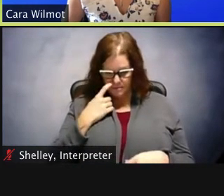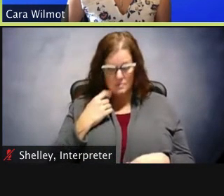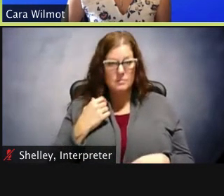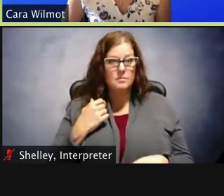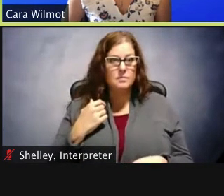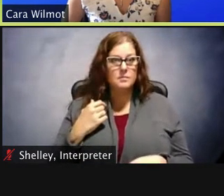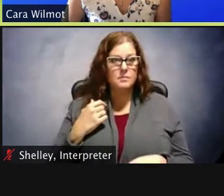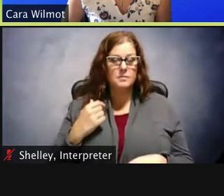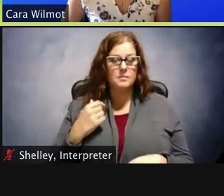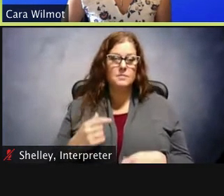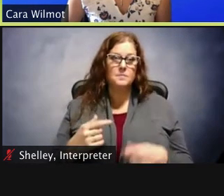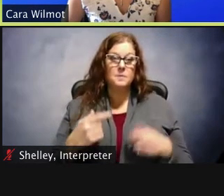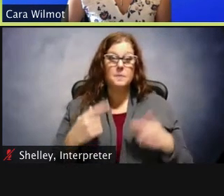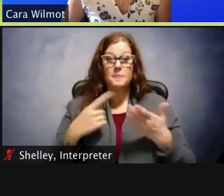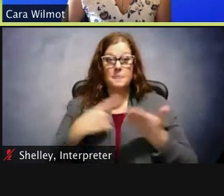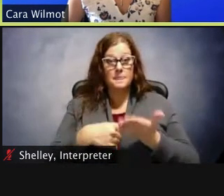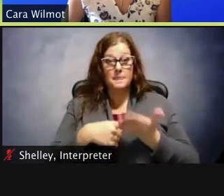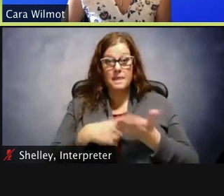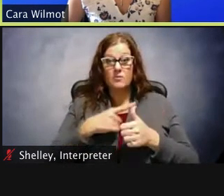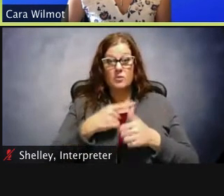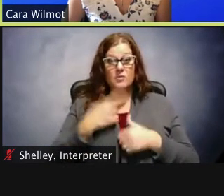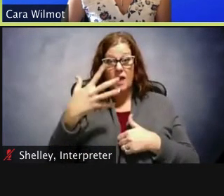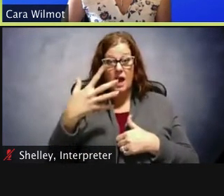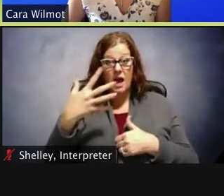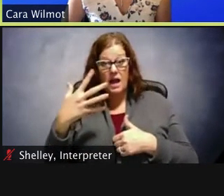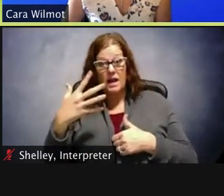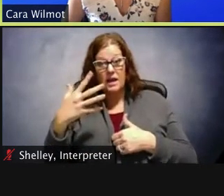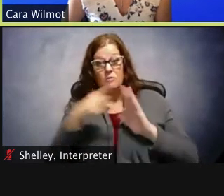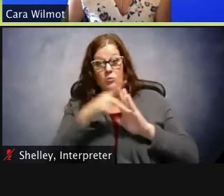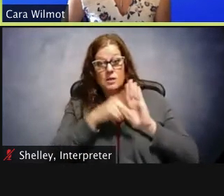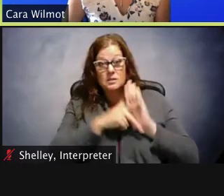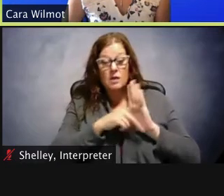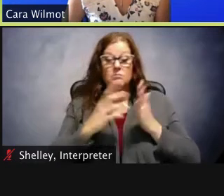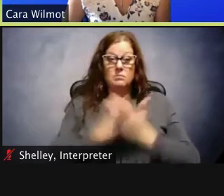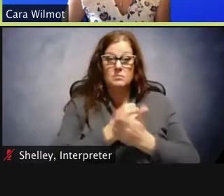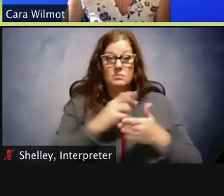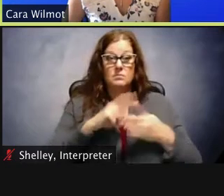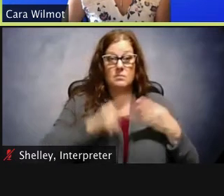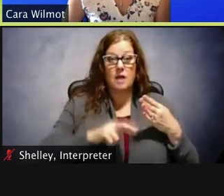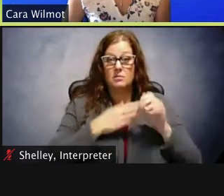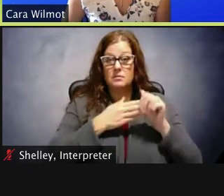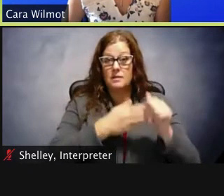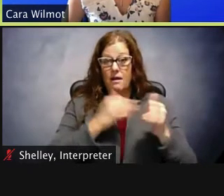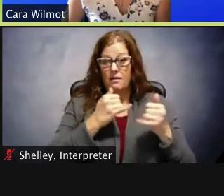We have discussed the first five principles of the Optimizing Outcomes Guidelines. Links